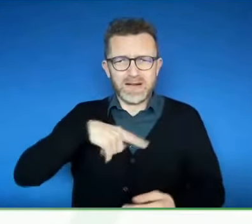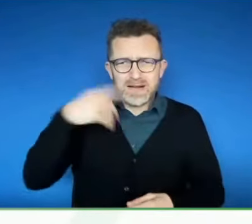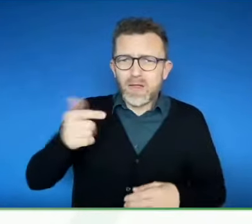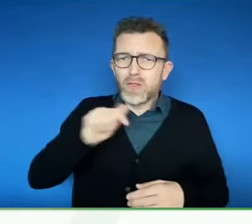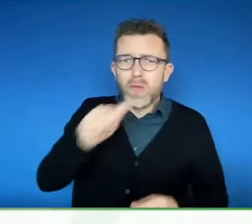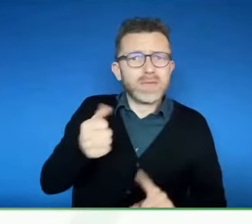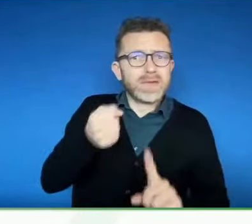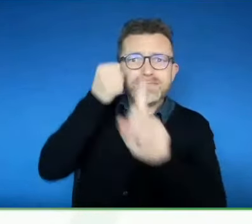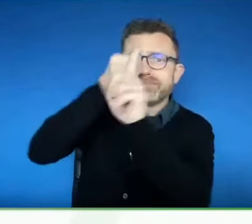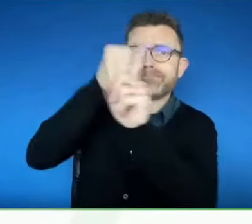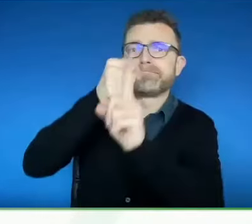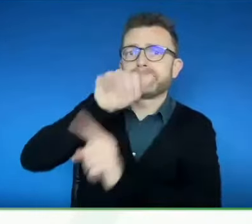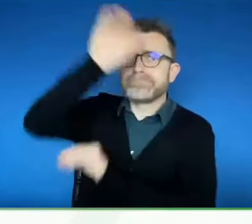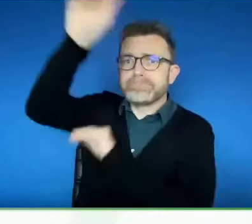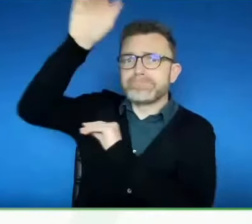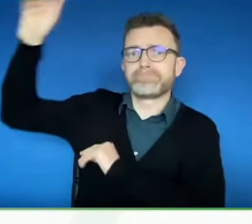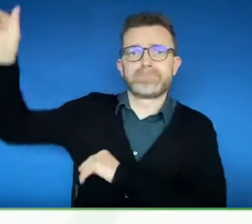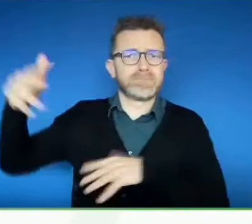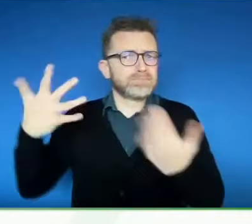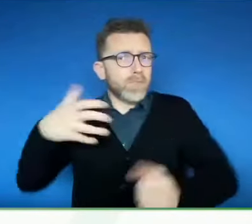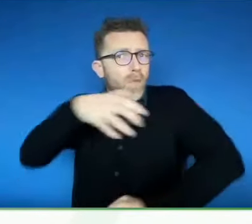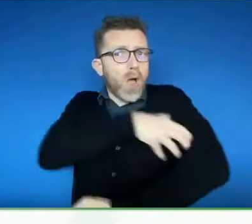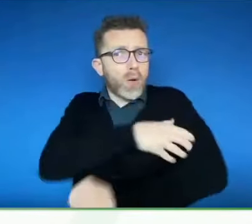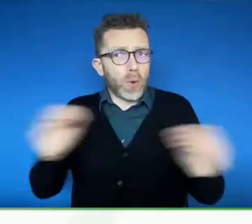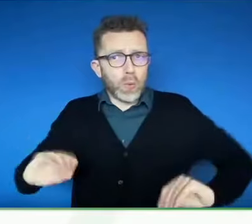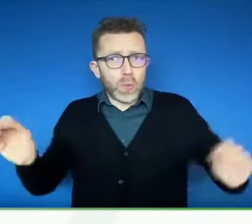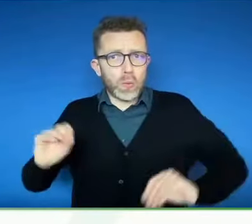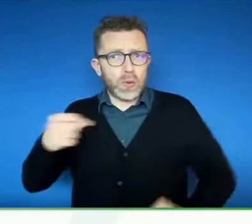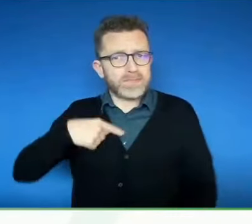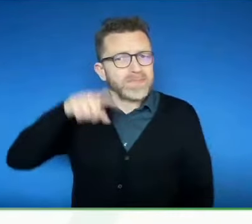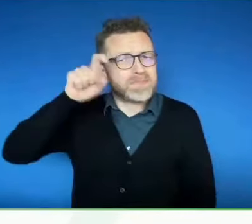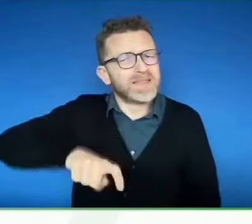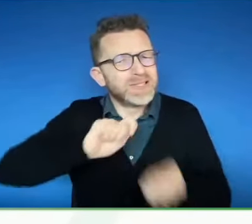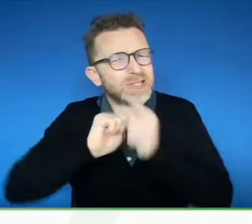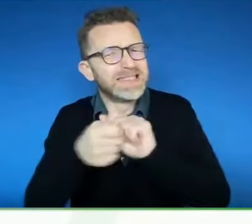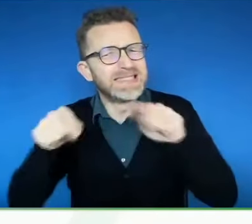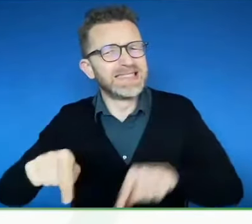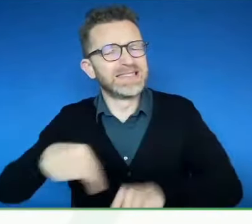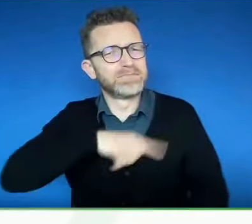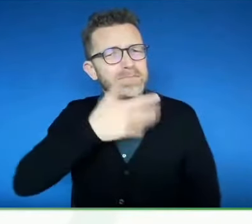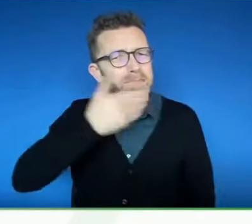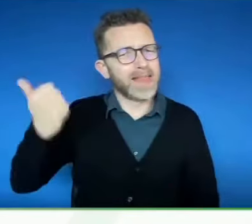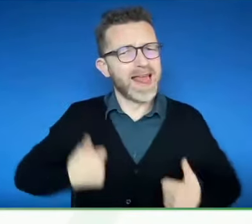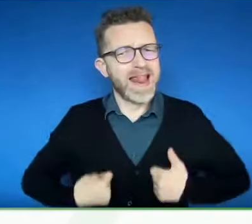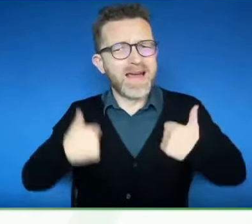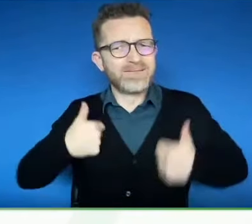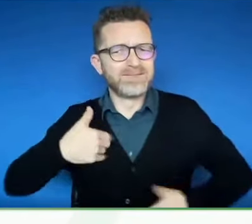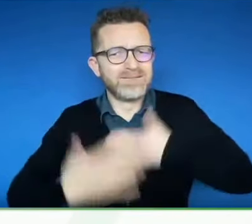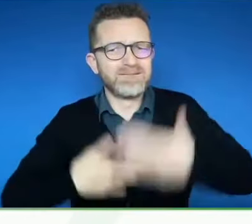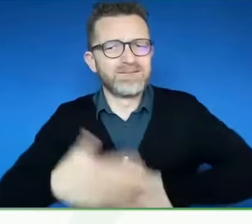people in the leadership and disability sectors. we also went through many reports including the Zero Project back in…